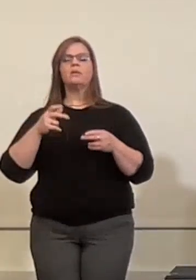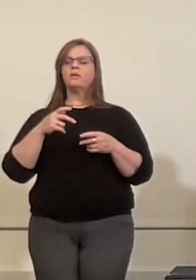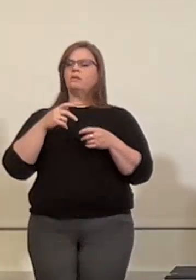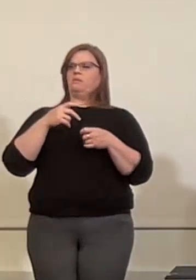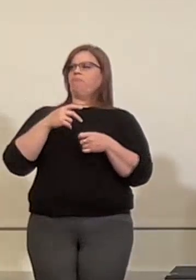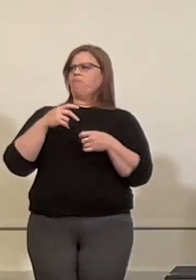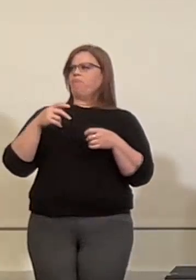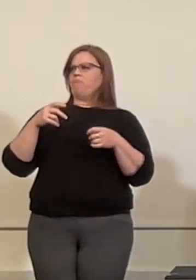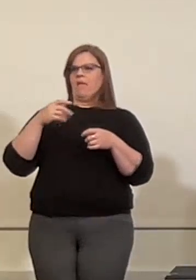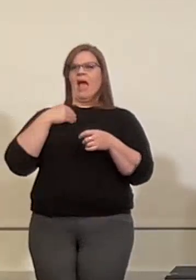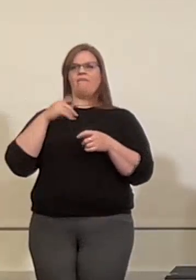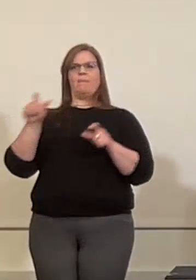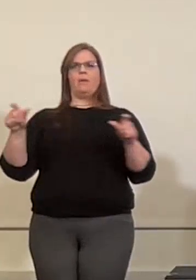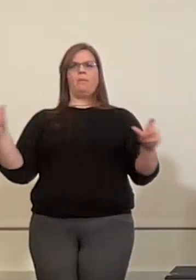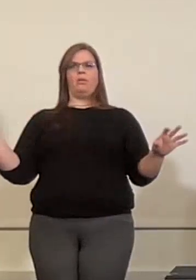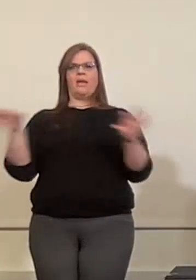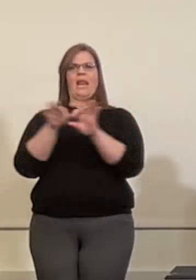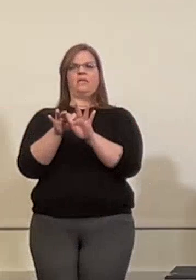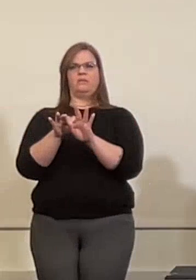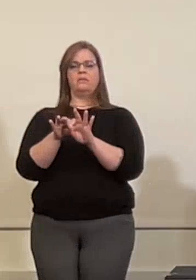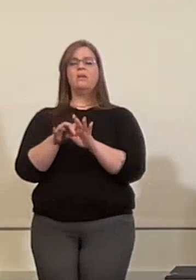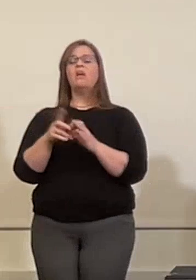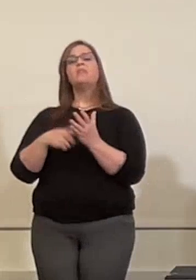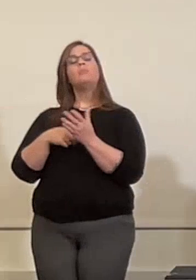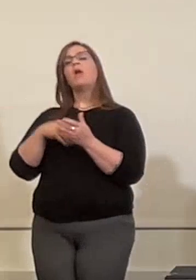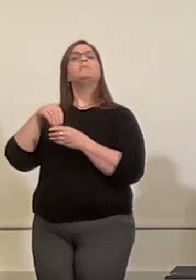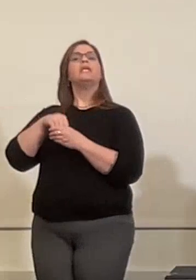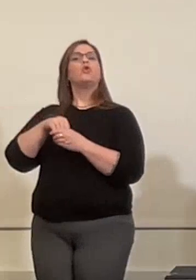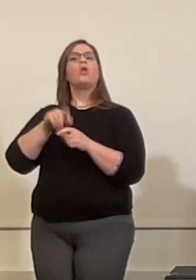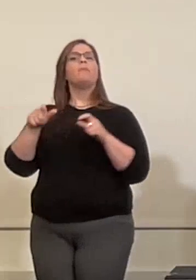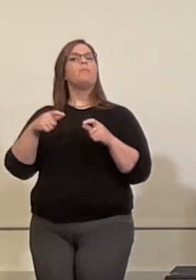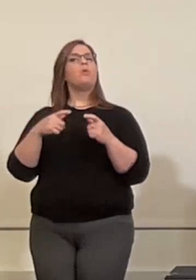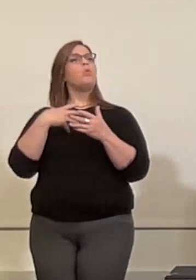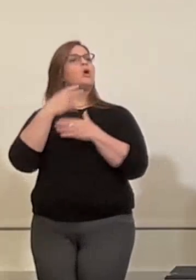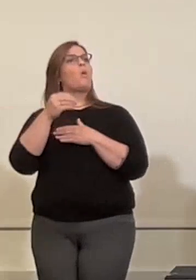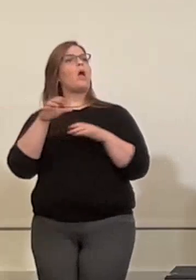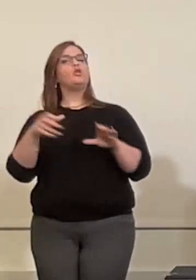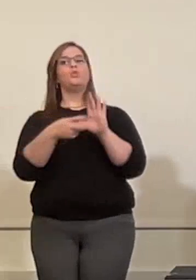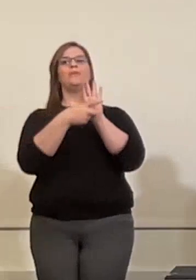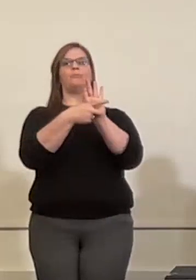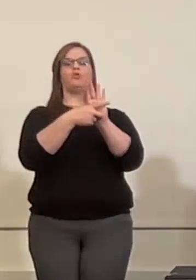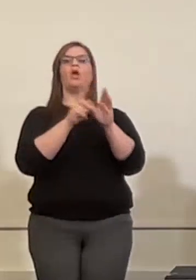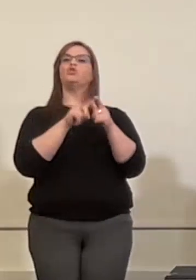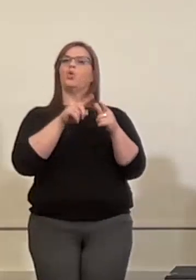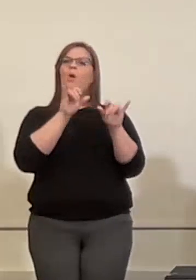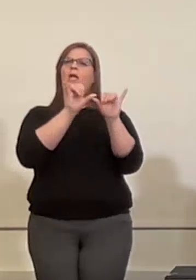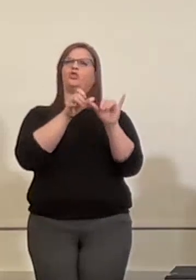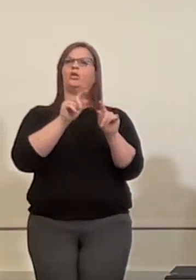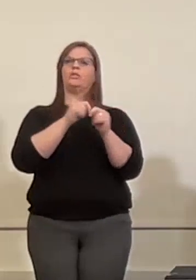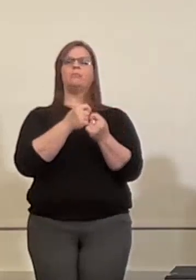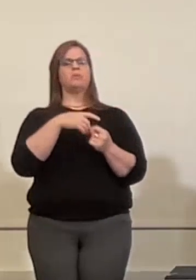You know, we have, we have sometimes we'll have internal people that go in and do demos to engineering teams and they're just like, let me just show you how I can use your product.